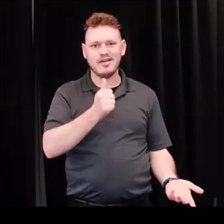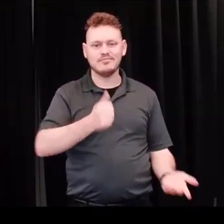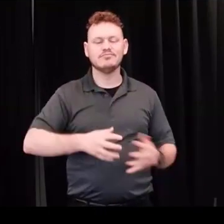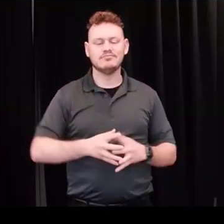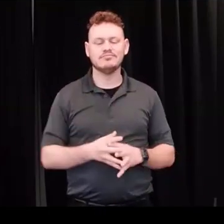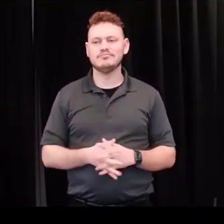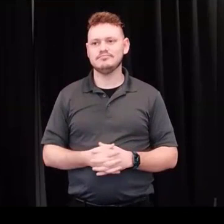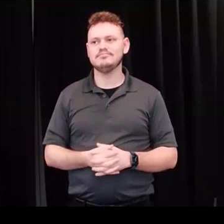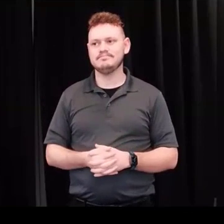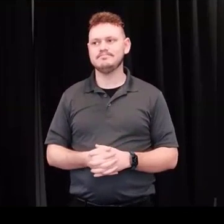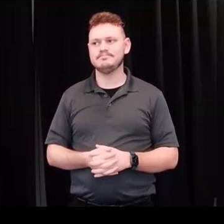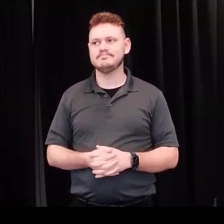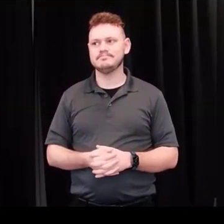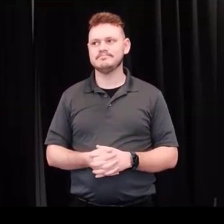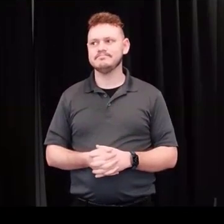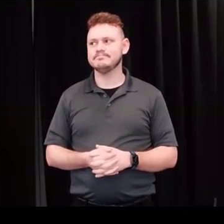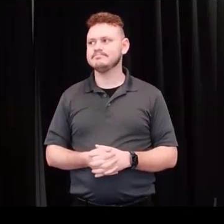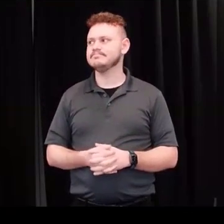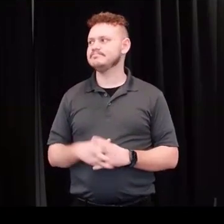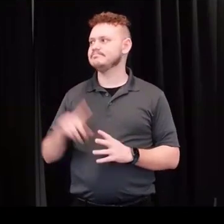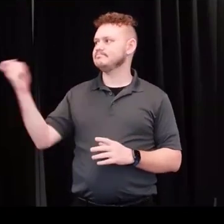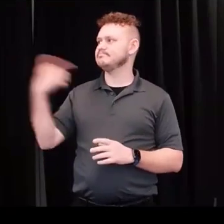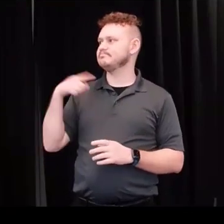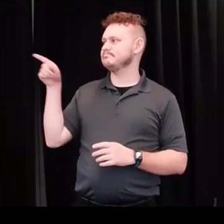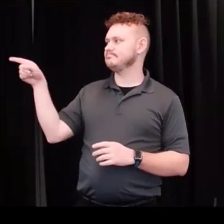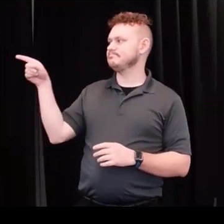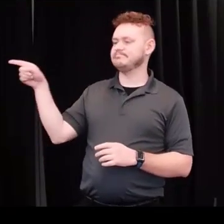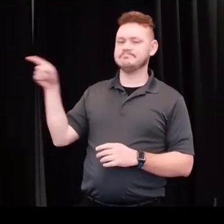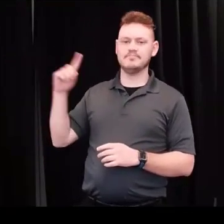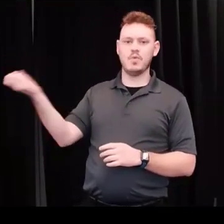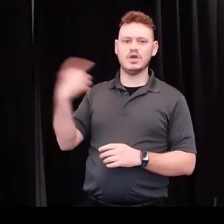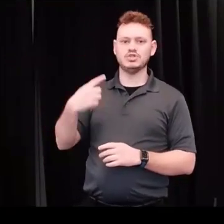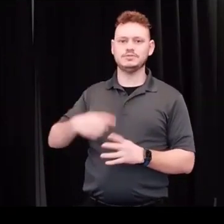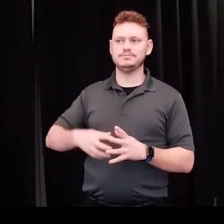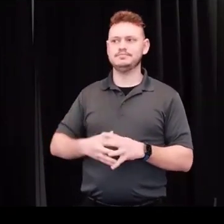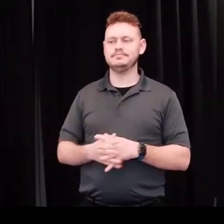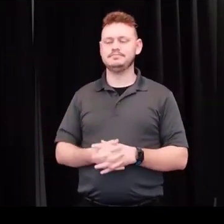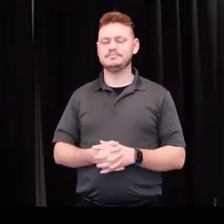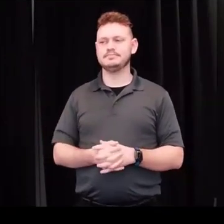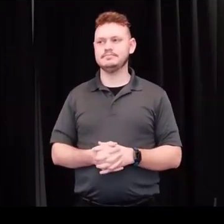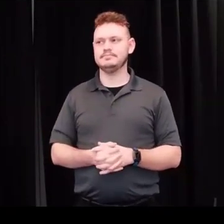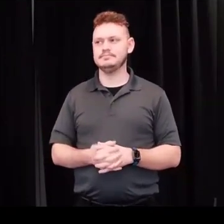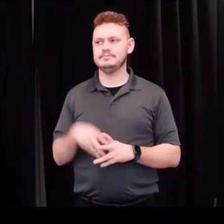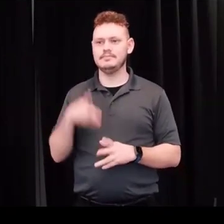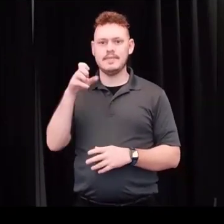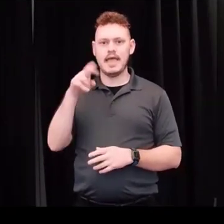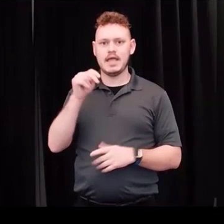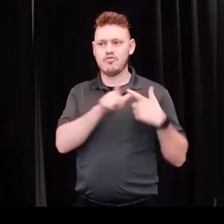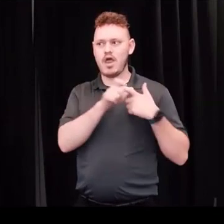We have a question over on the right. Peyton's running up there.